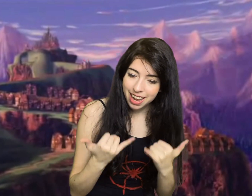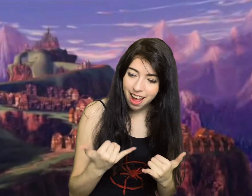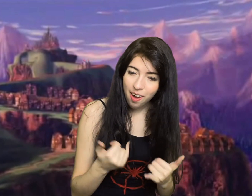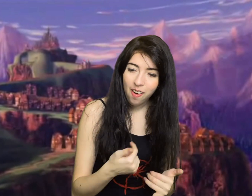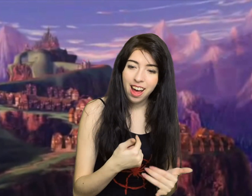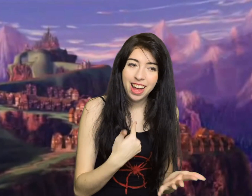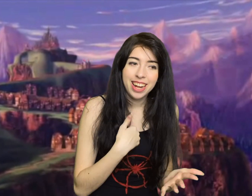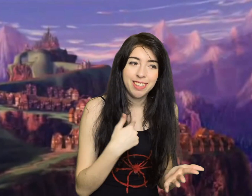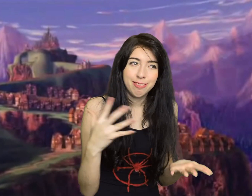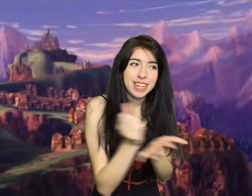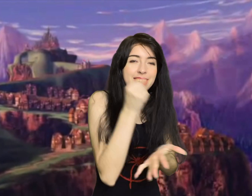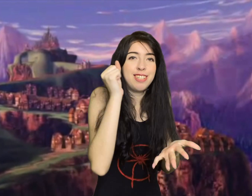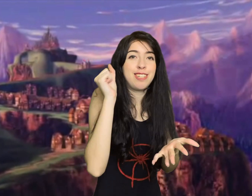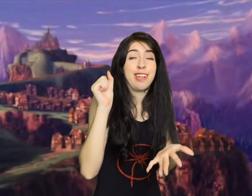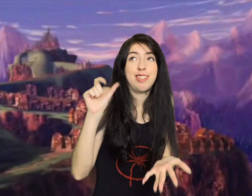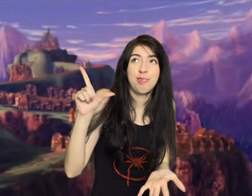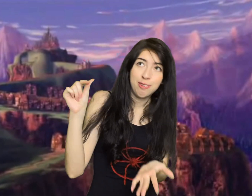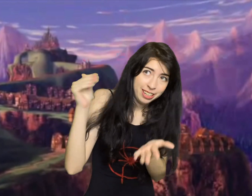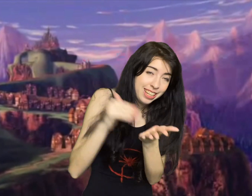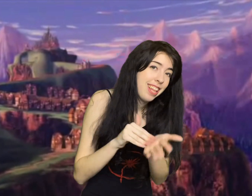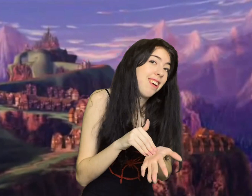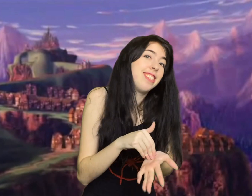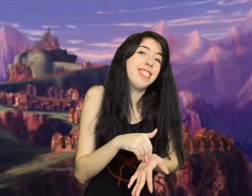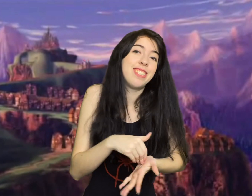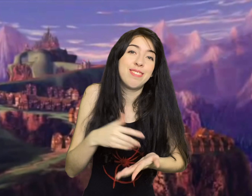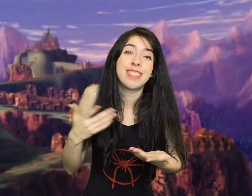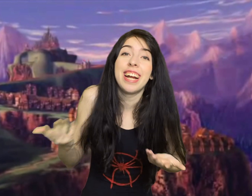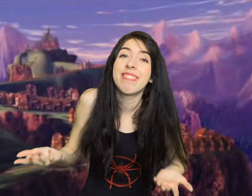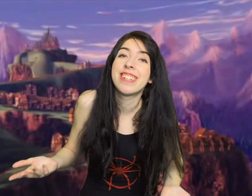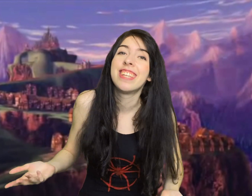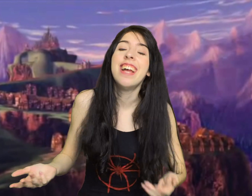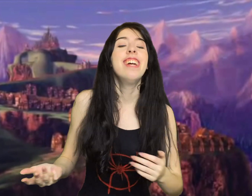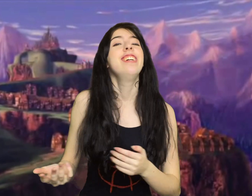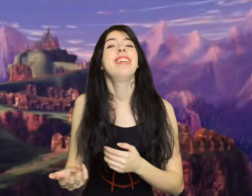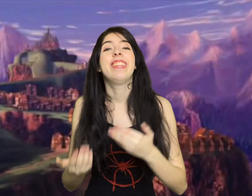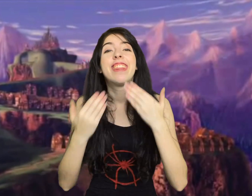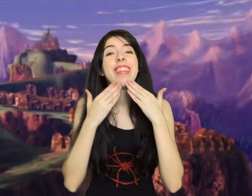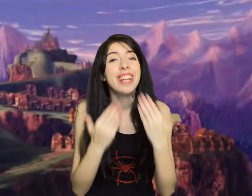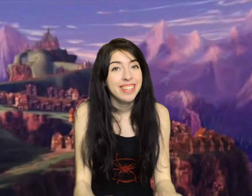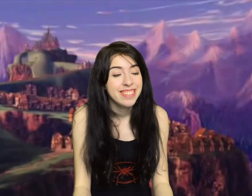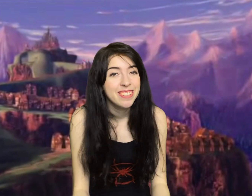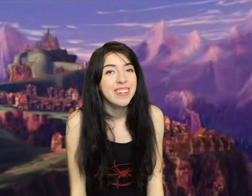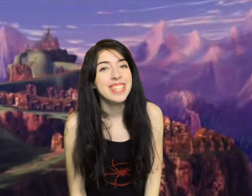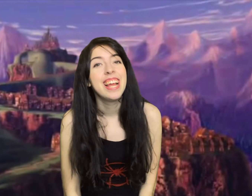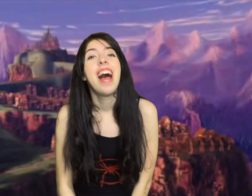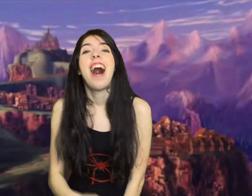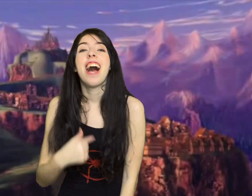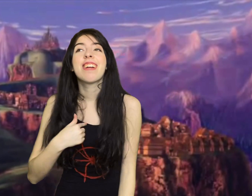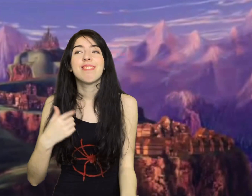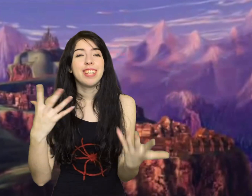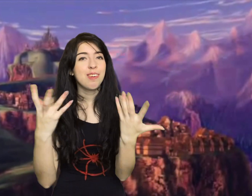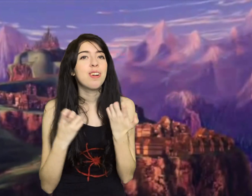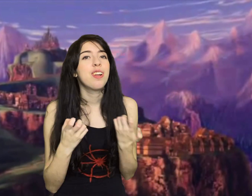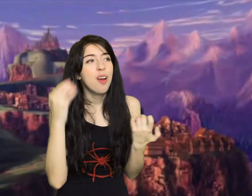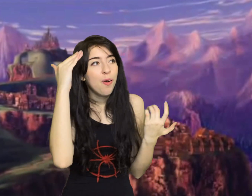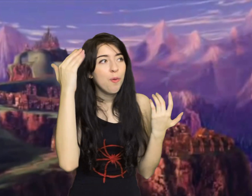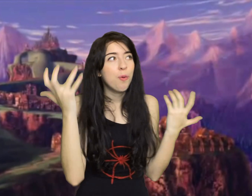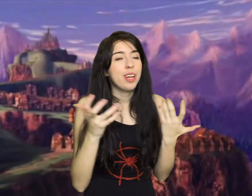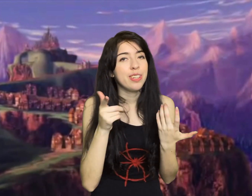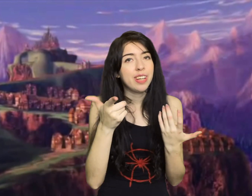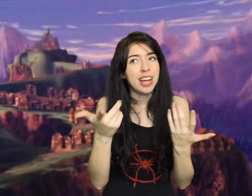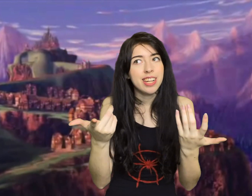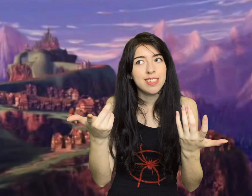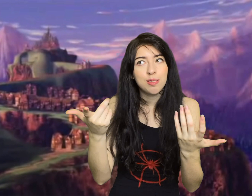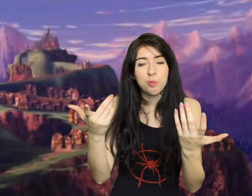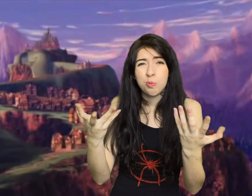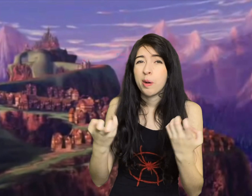now i reached 20,000 subscribers and thank you so much! i really want to know what you guys want me